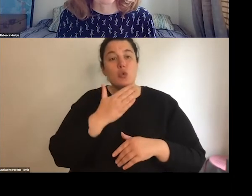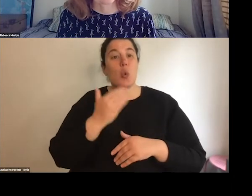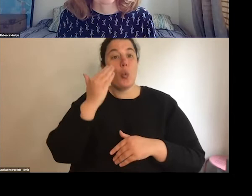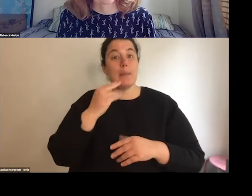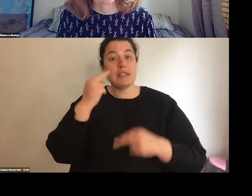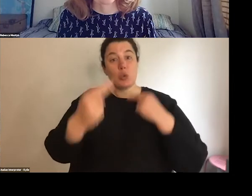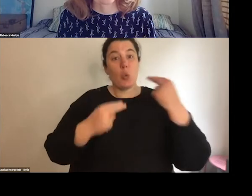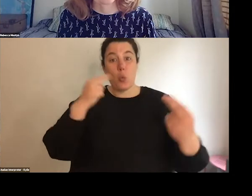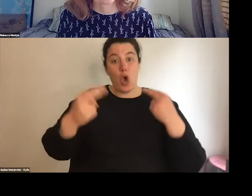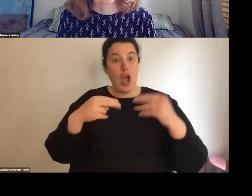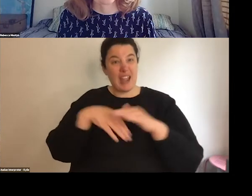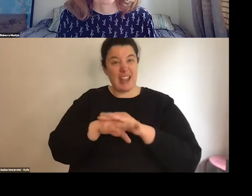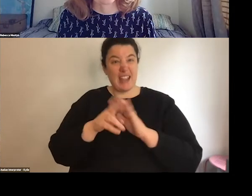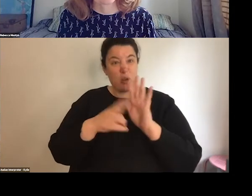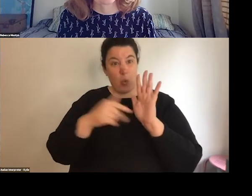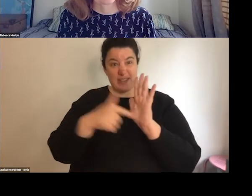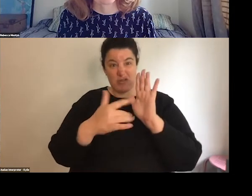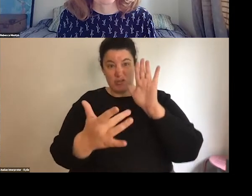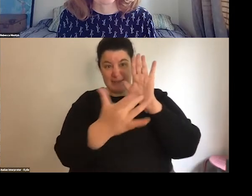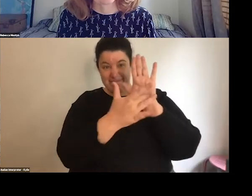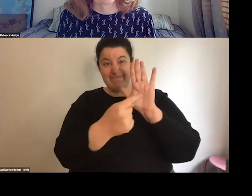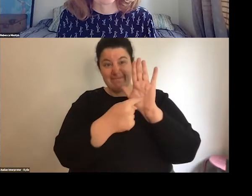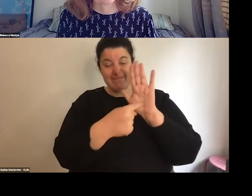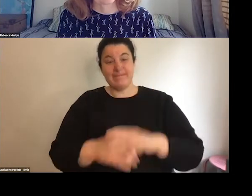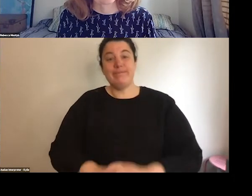Maurice Stuart is the director there and we've looked at how